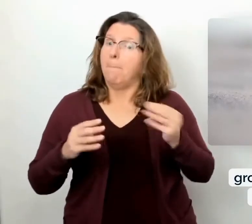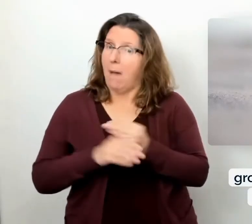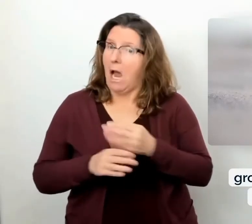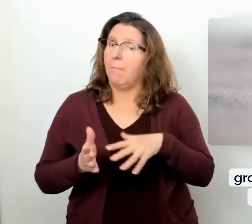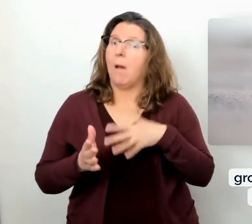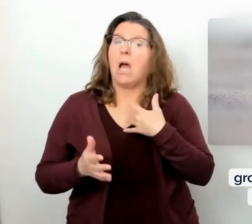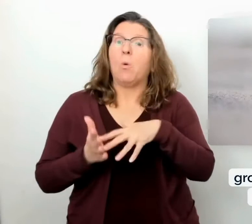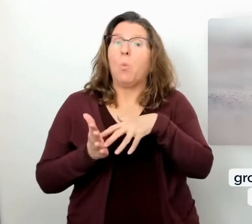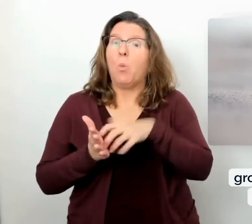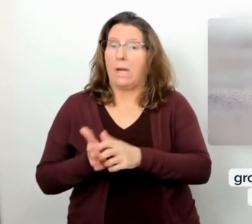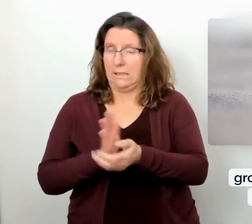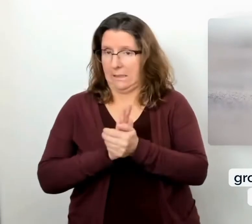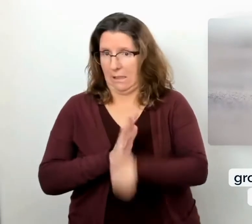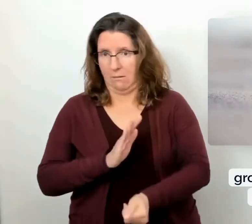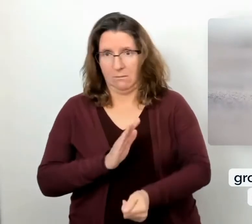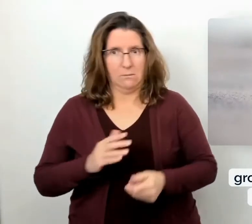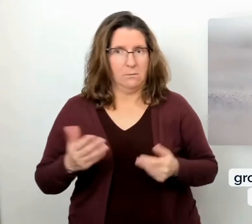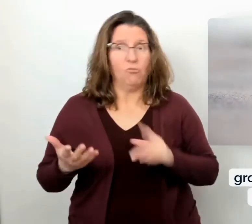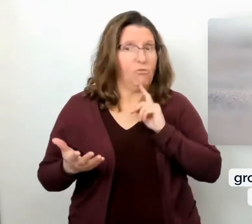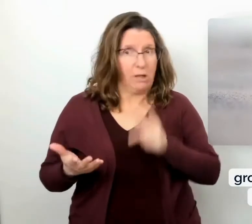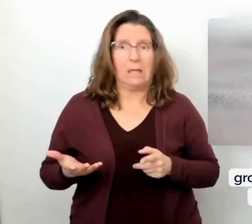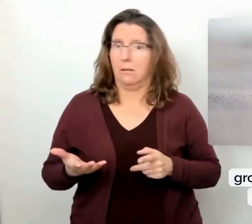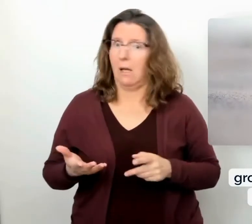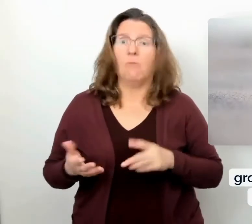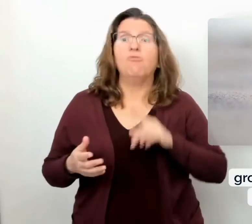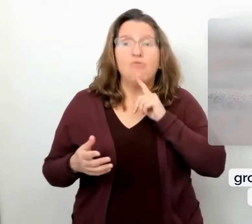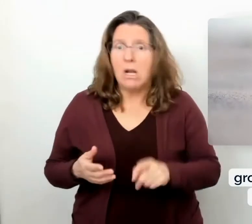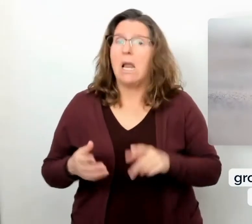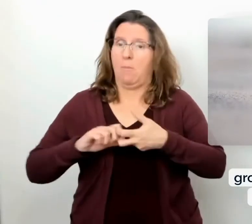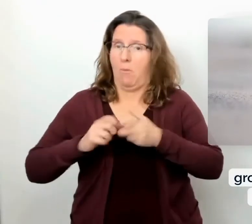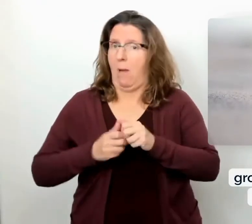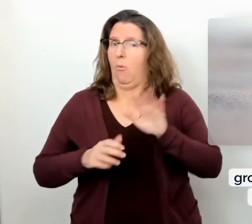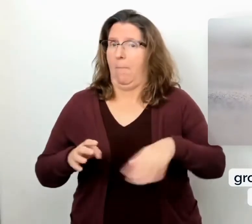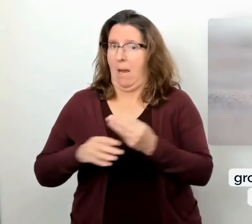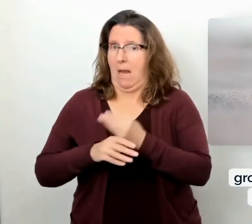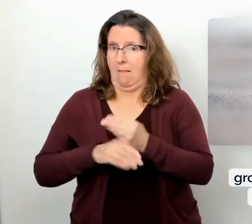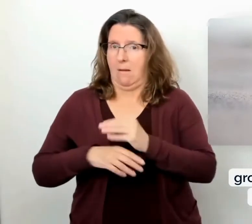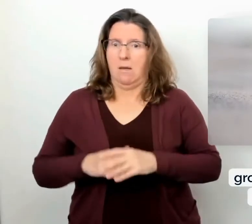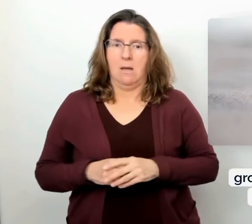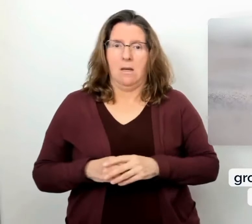I especially struggled with teaching mathematical equations. It's my weakest skill, to be sure.